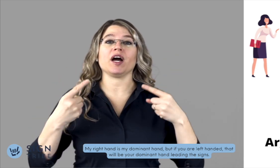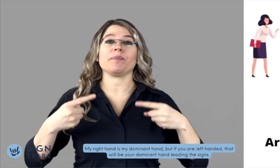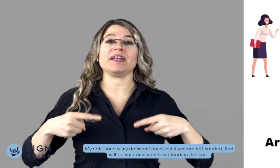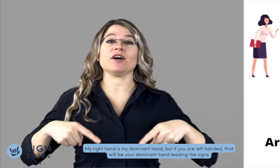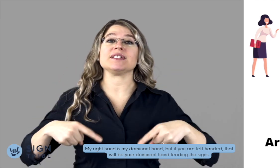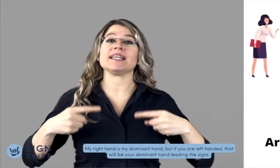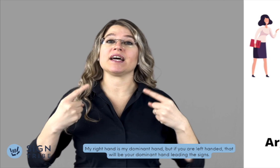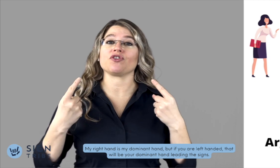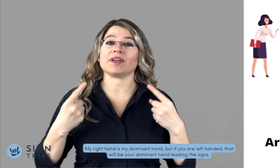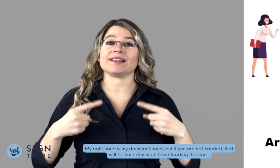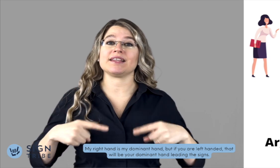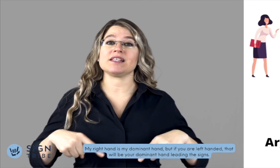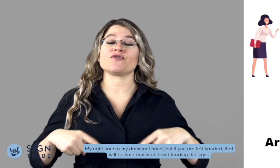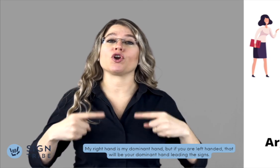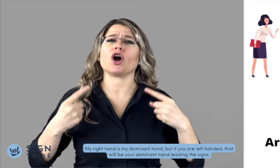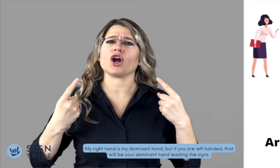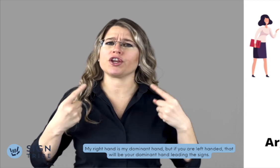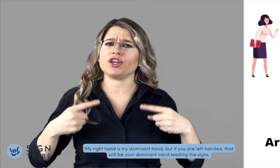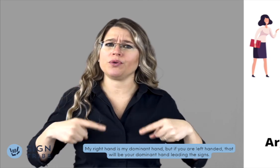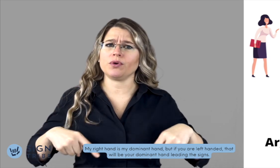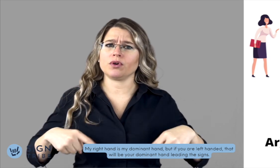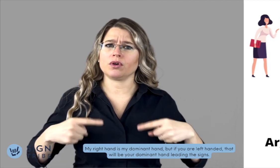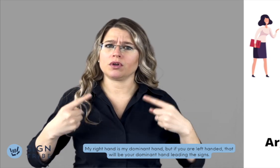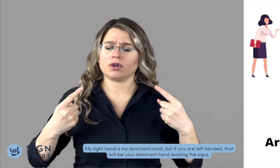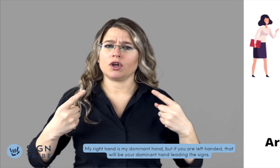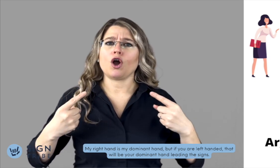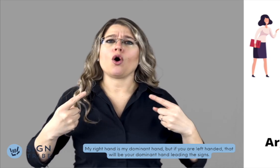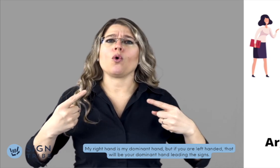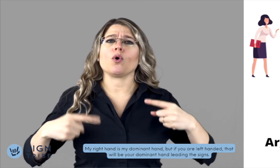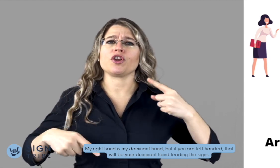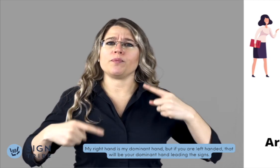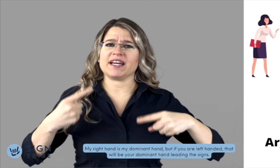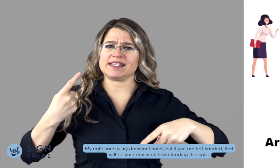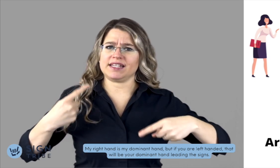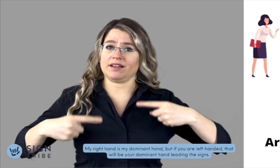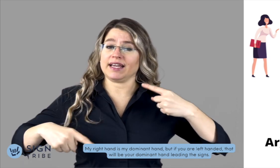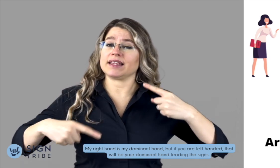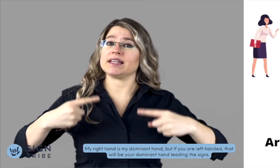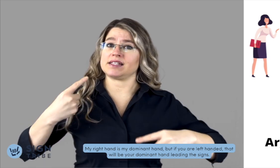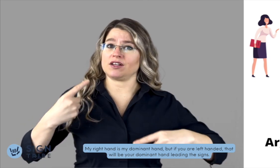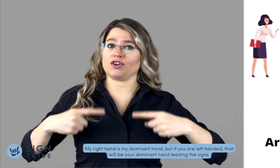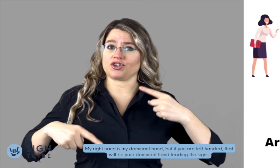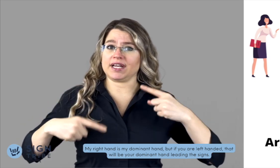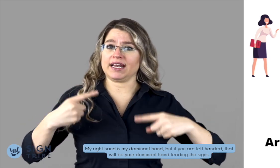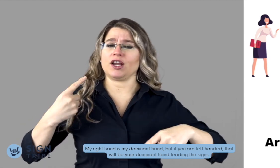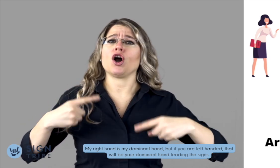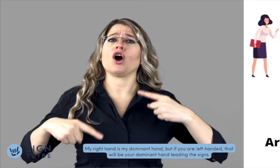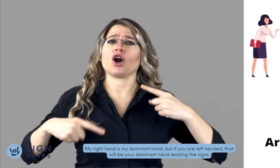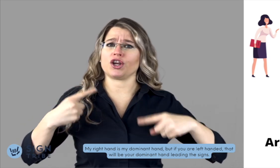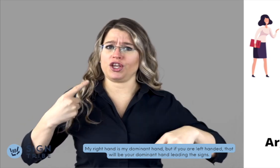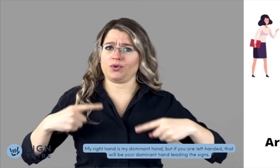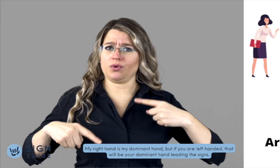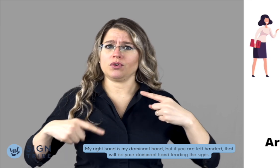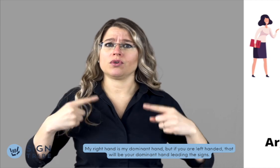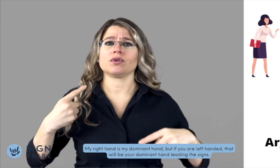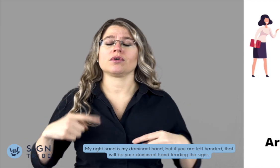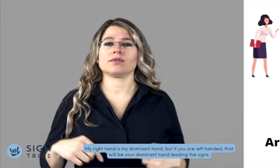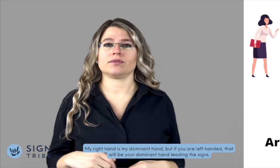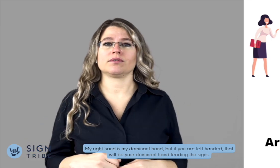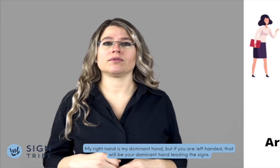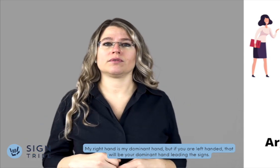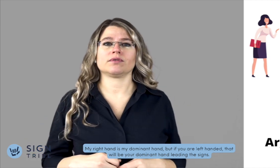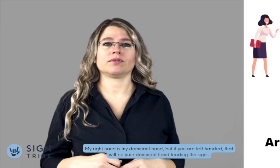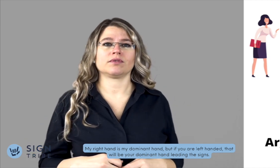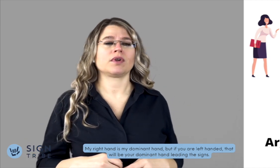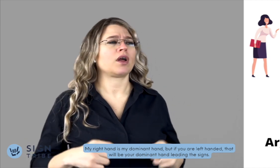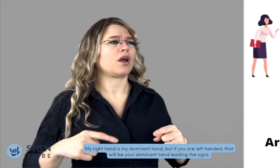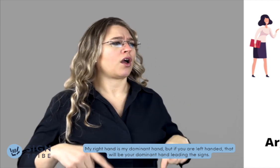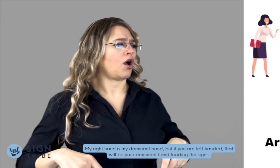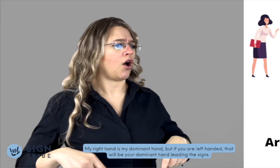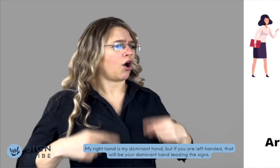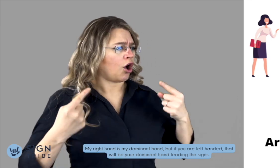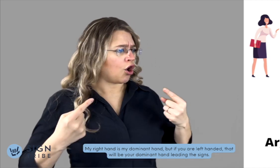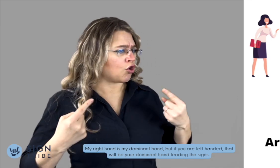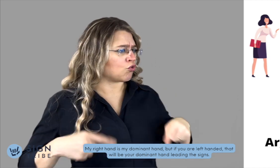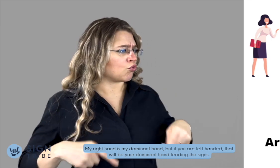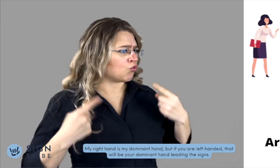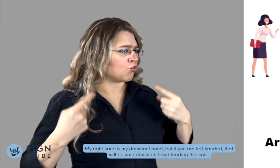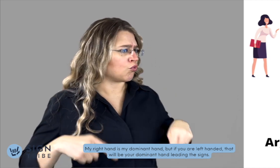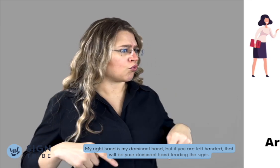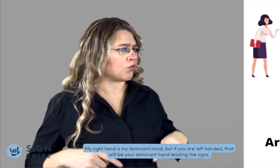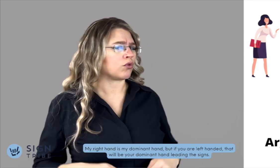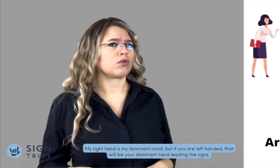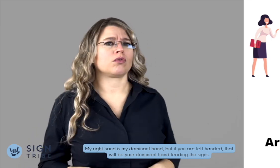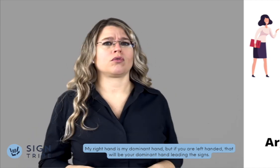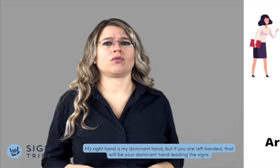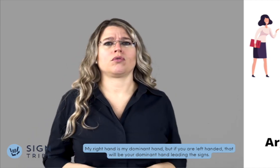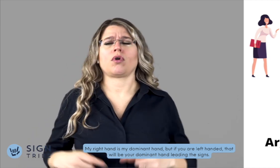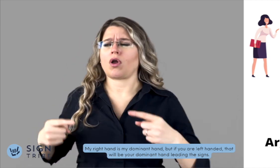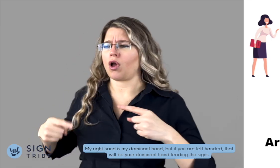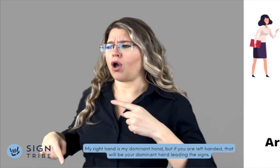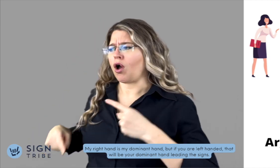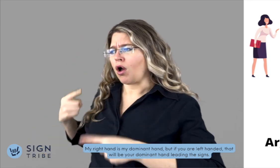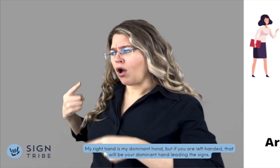and down together like this for argue or you might see it like this alternating. Argue.